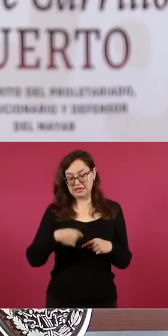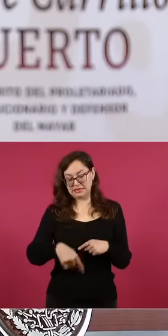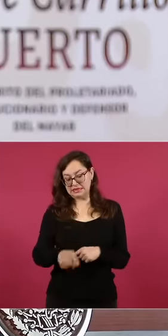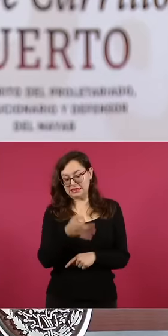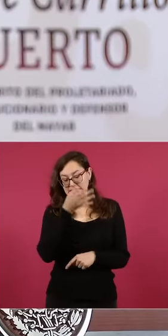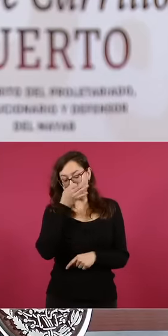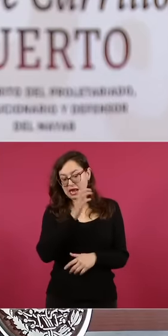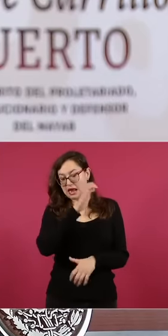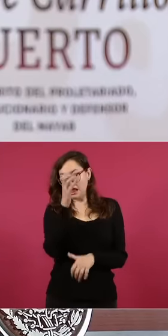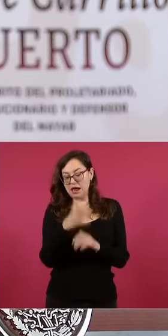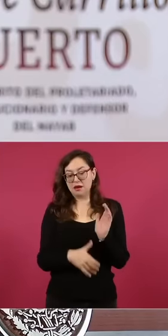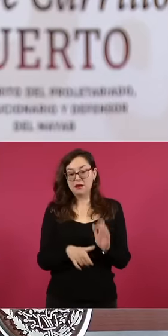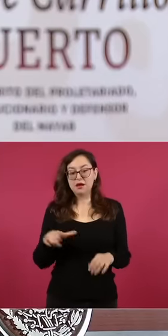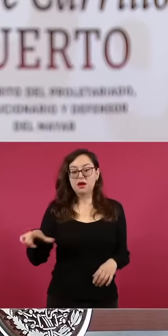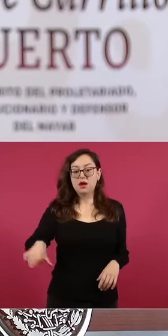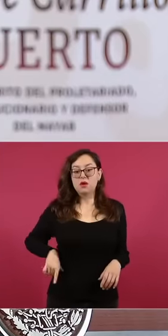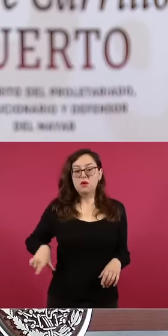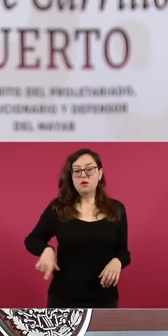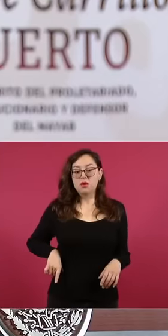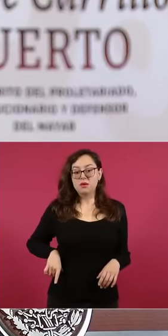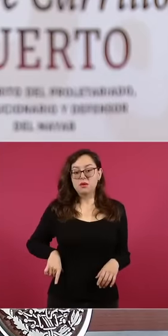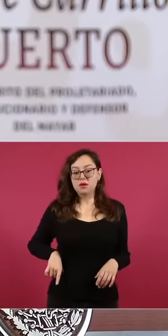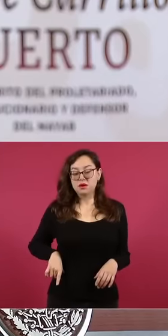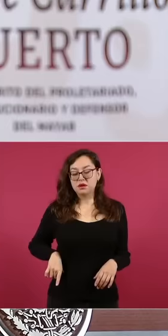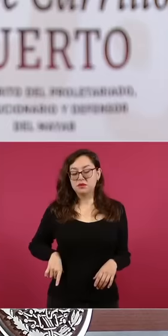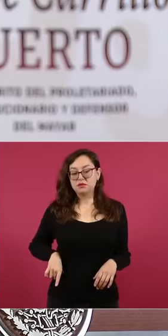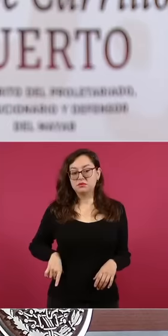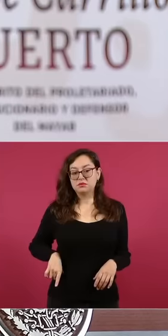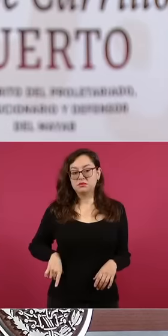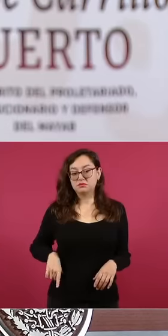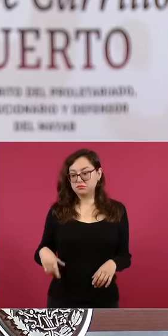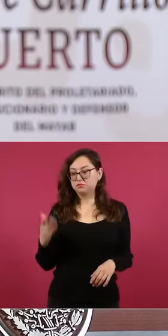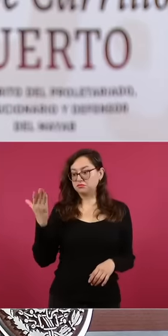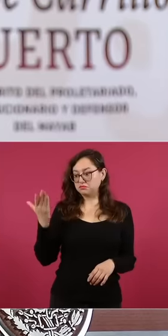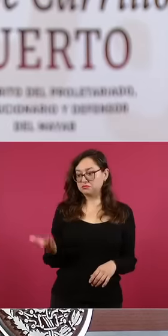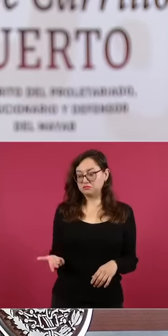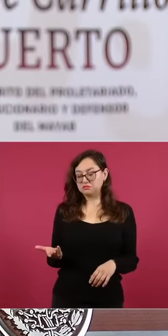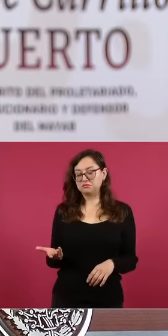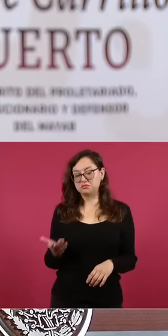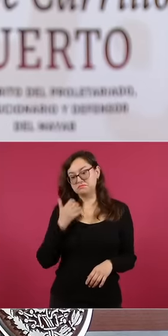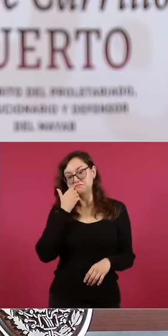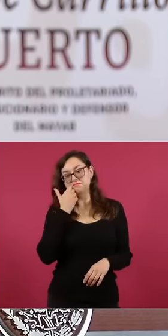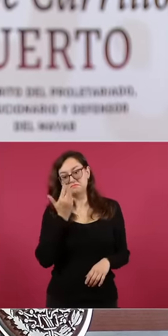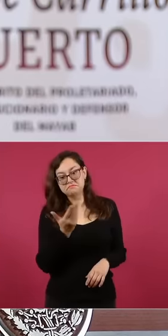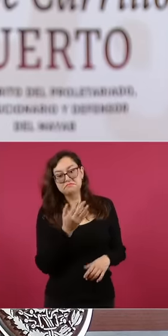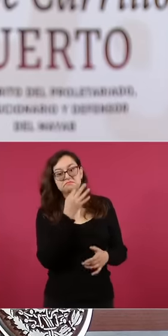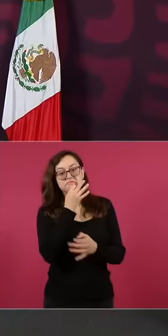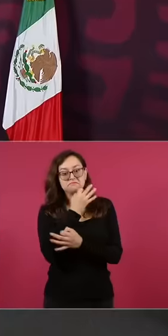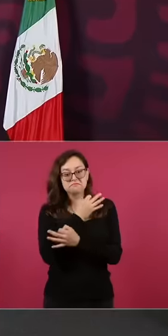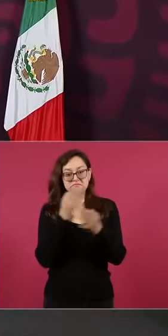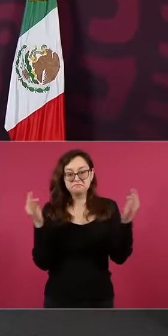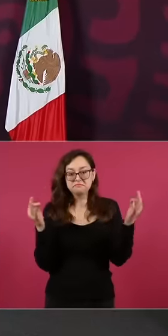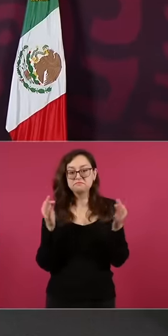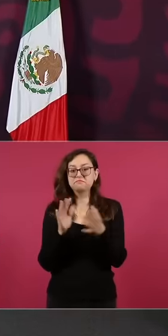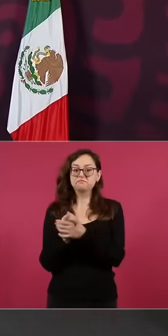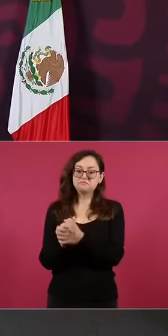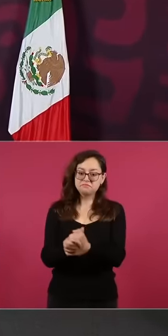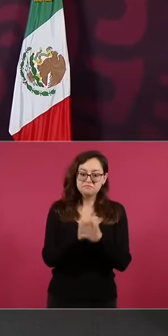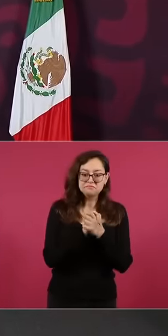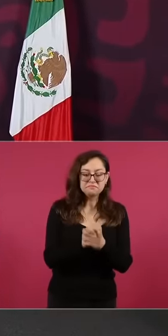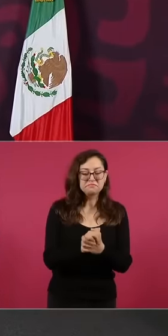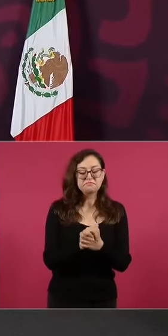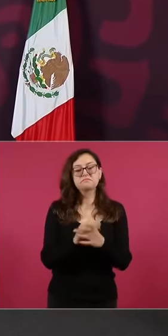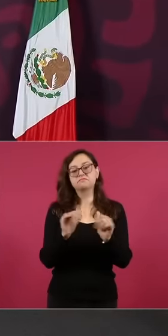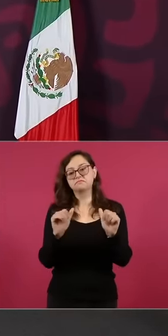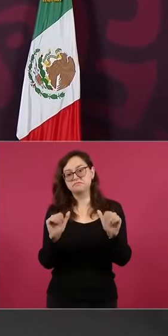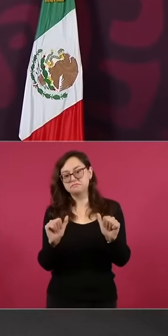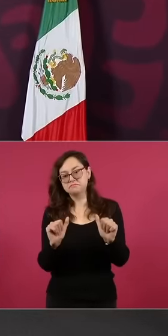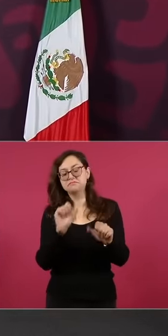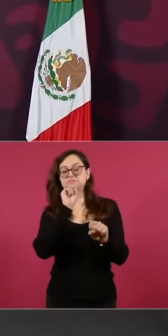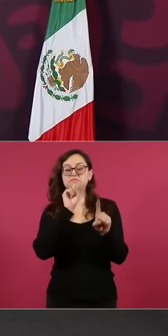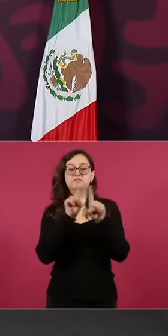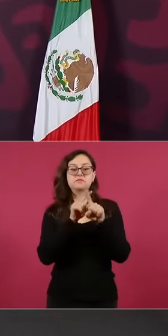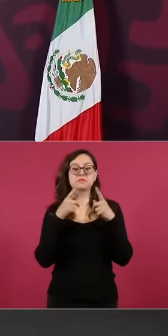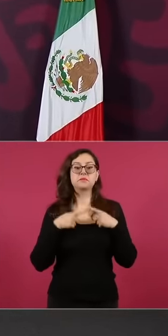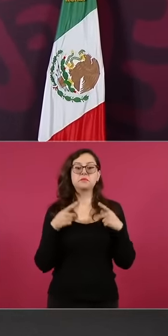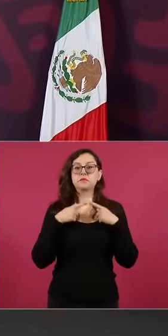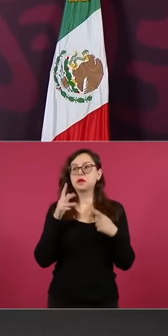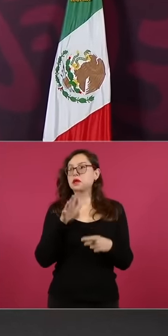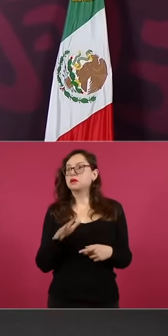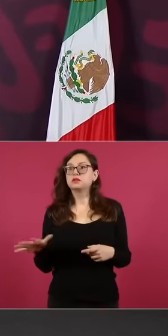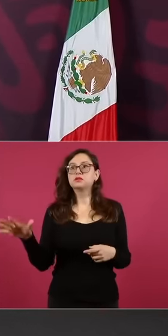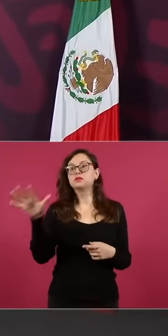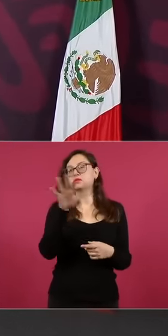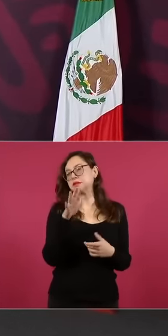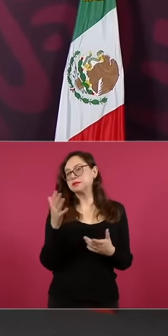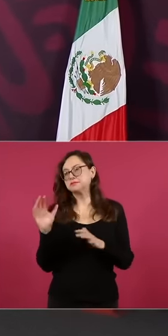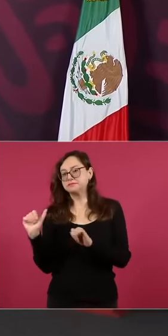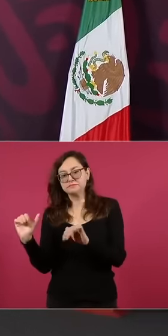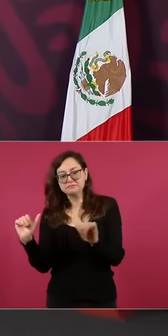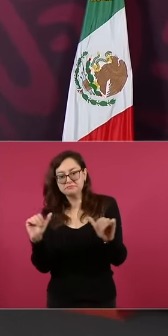say goodbye to you and all the people and what better way than